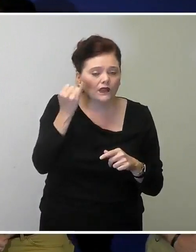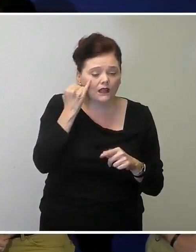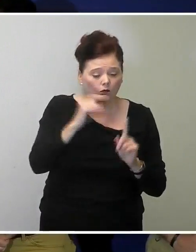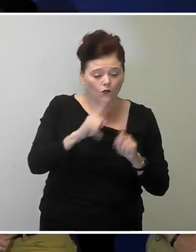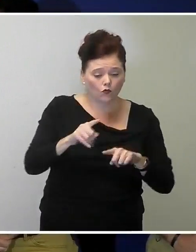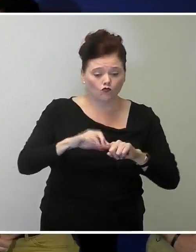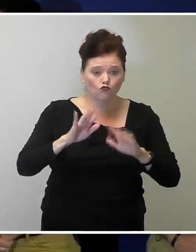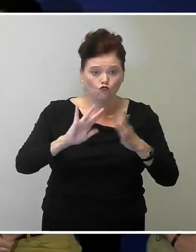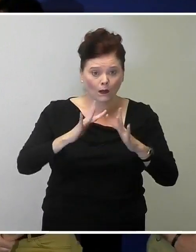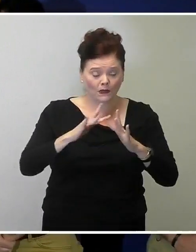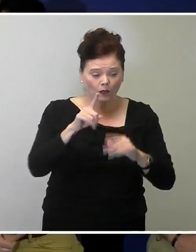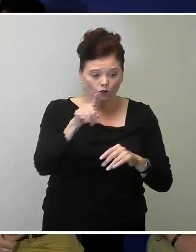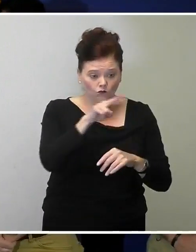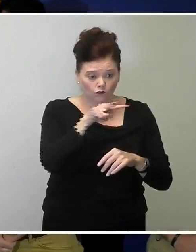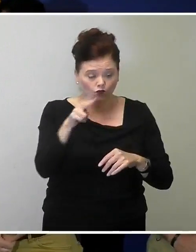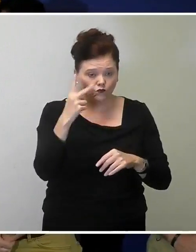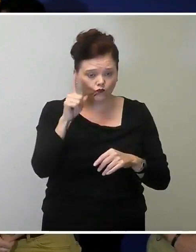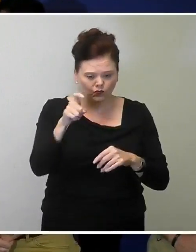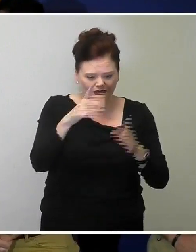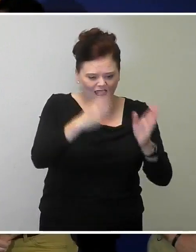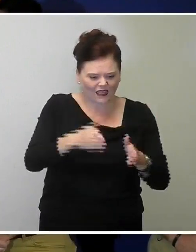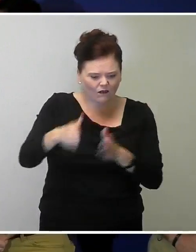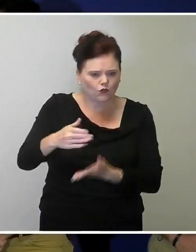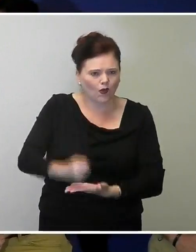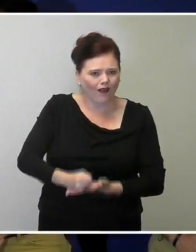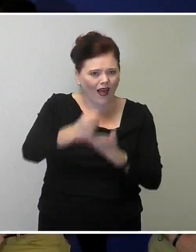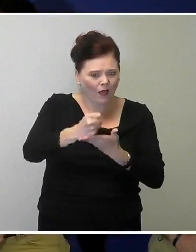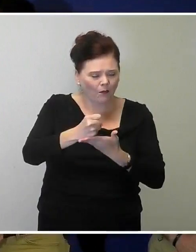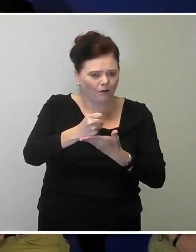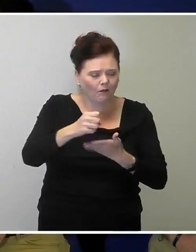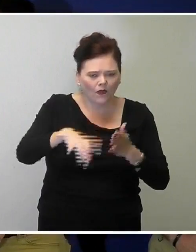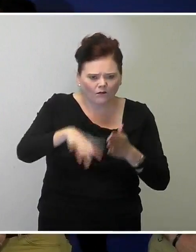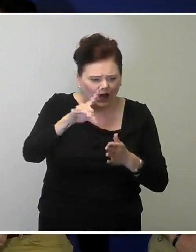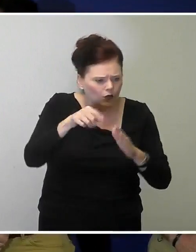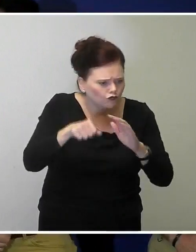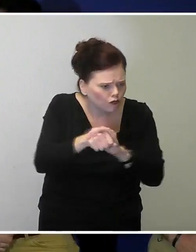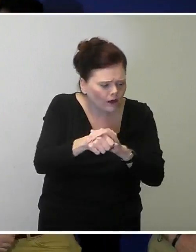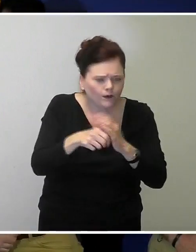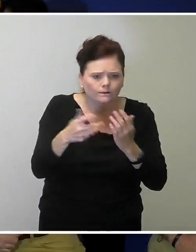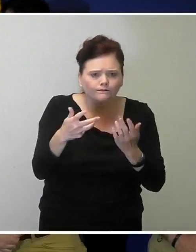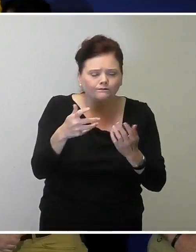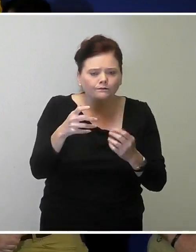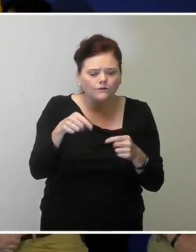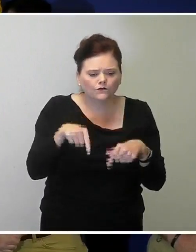WE'RE GOING TO HAVE A TEAM THAT IS GOING TO BE ANSWERING THE PHONES. IF YOU'LL GO TO THAT WEBSITE.